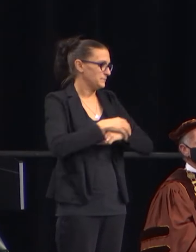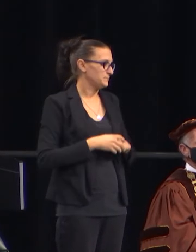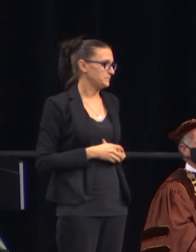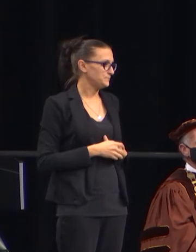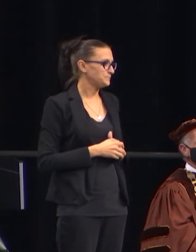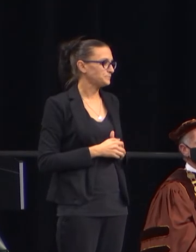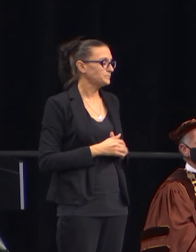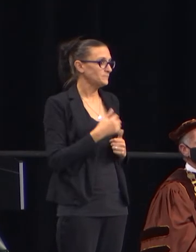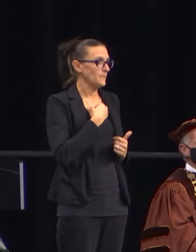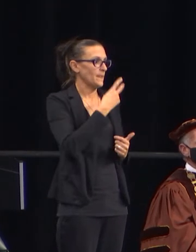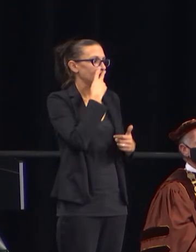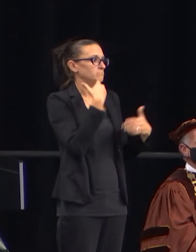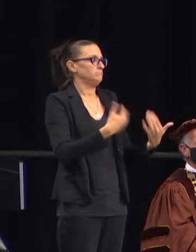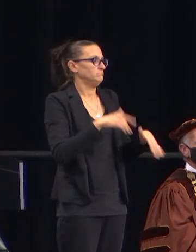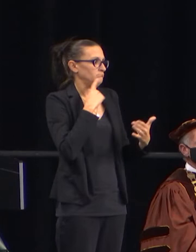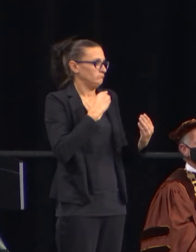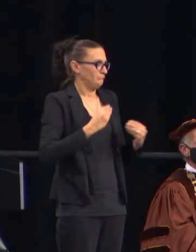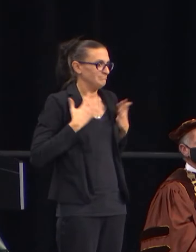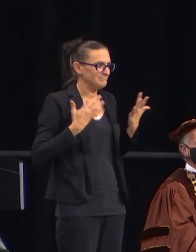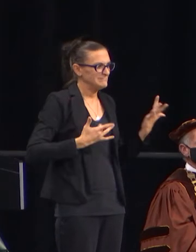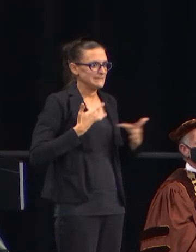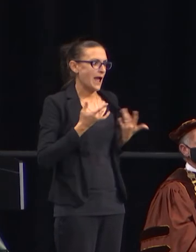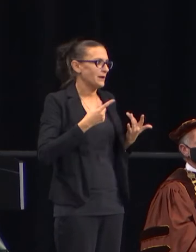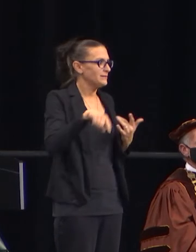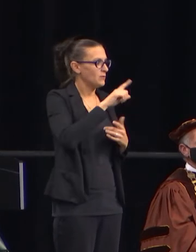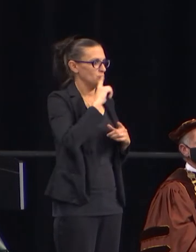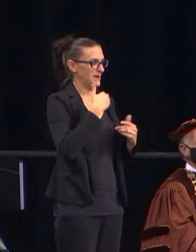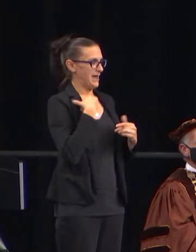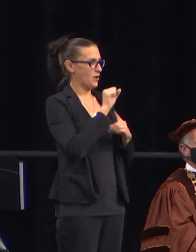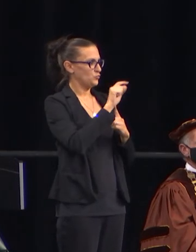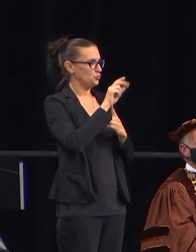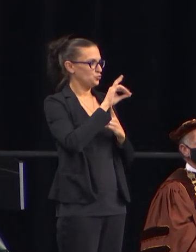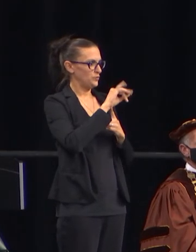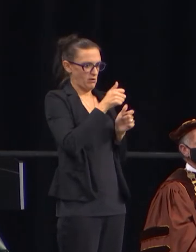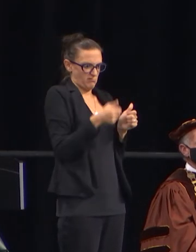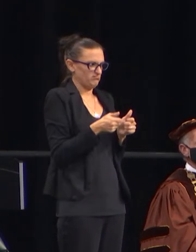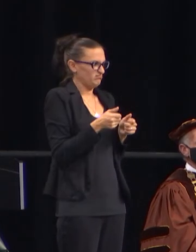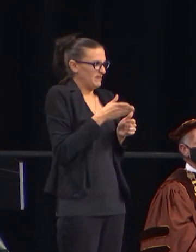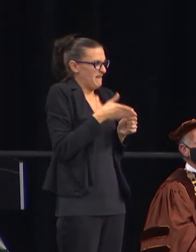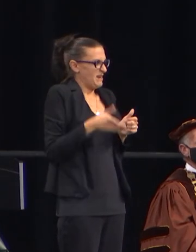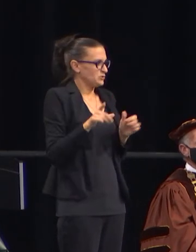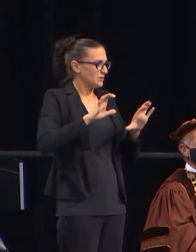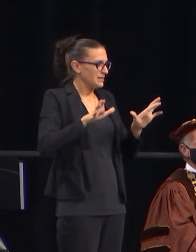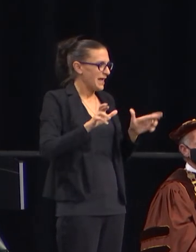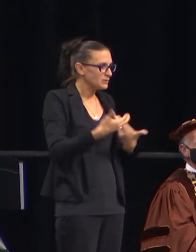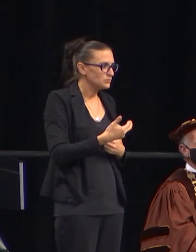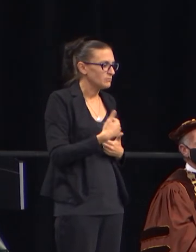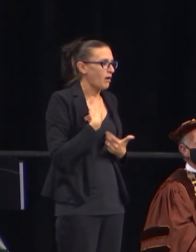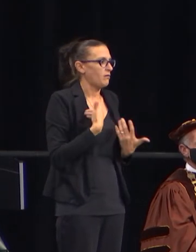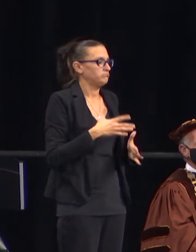I saw how excited they were to have the studio right next to their classrooms. I was humbled and grateful